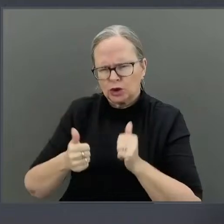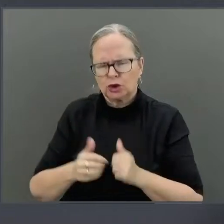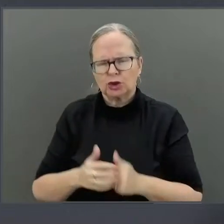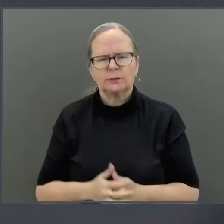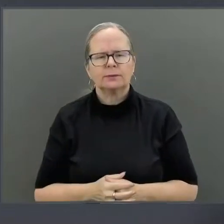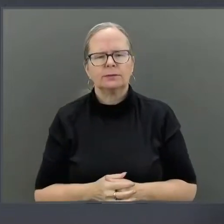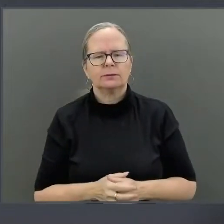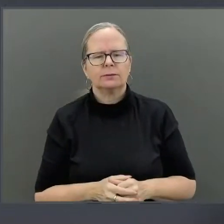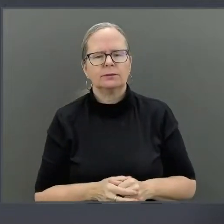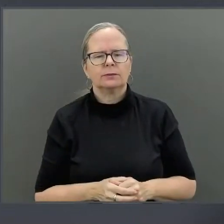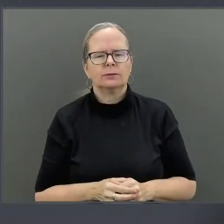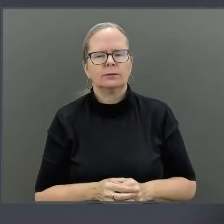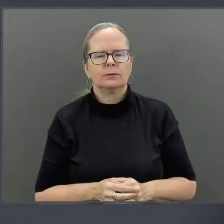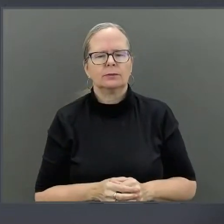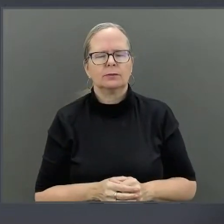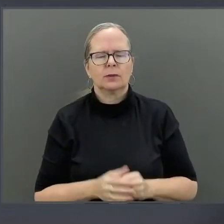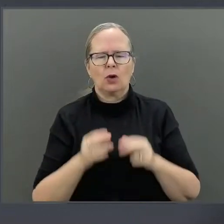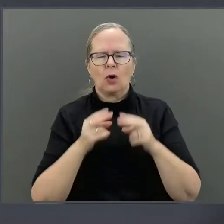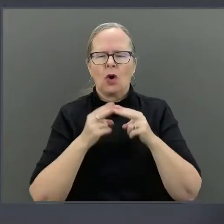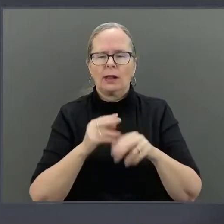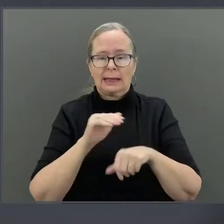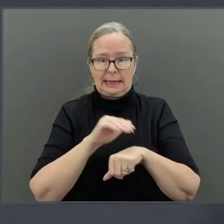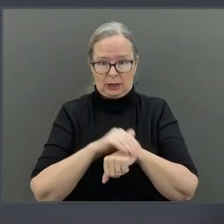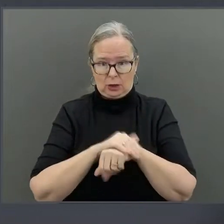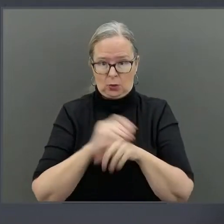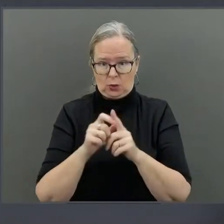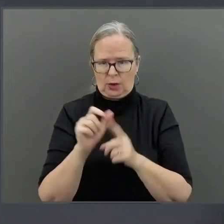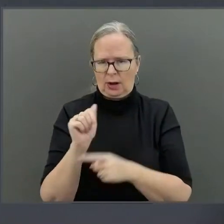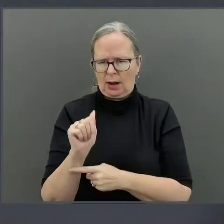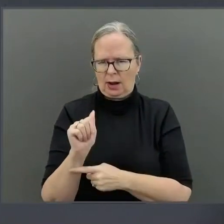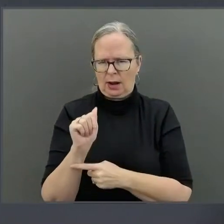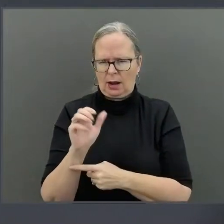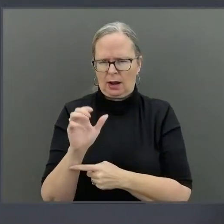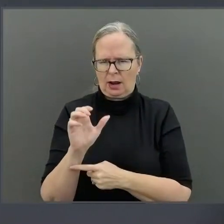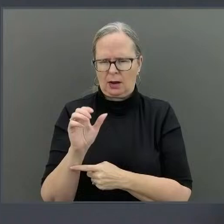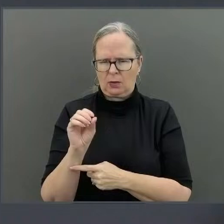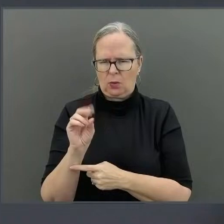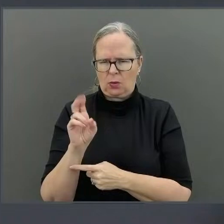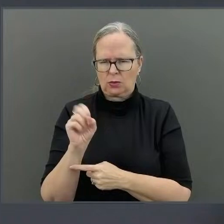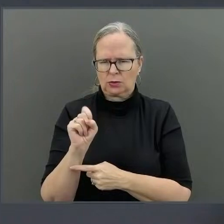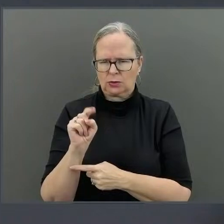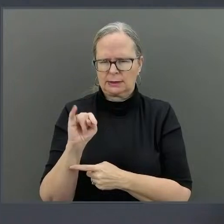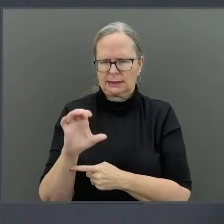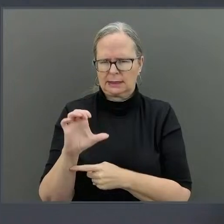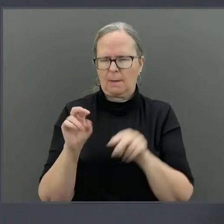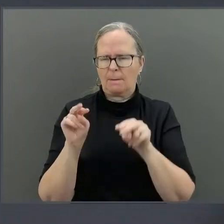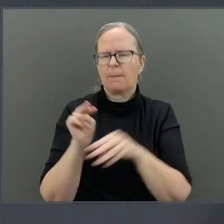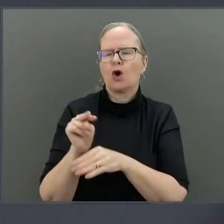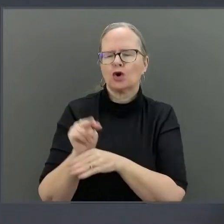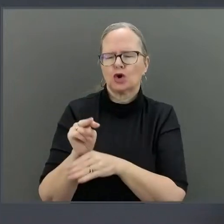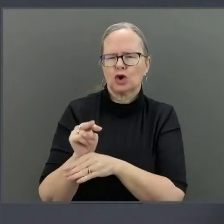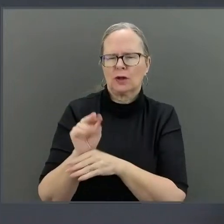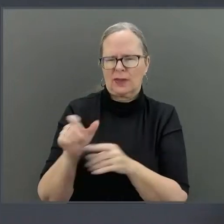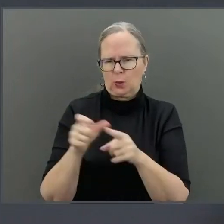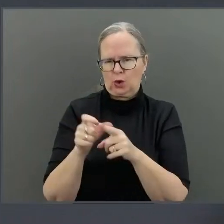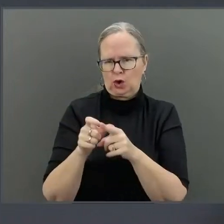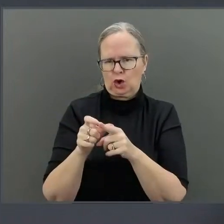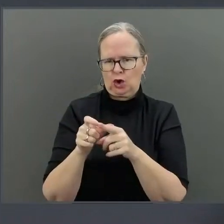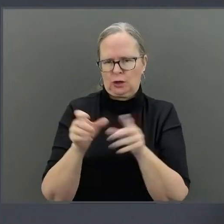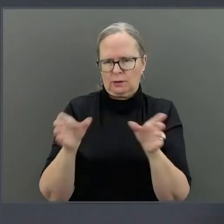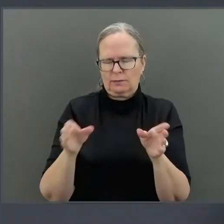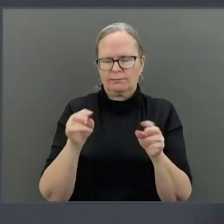installed the acoustical monitor on this specific pipe uh this spring and it hadn't picked up any